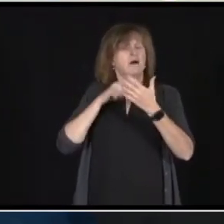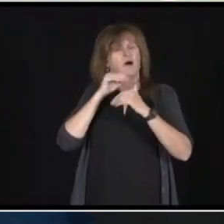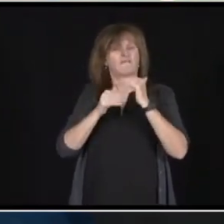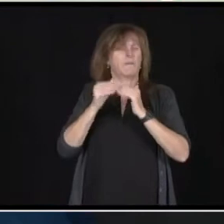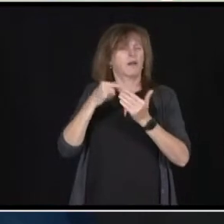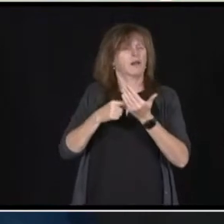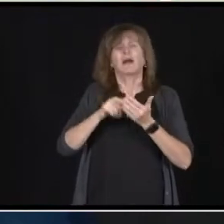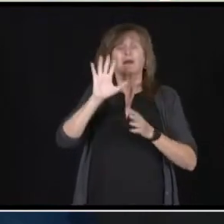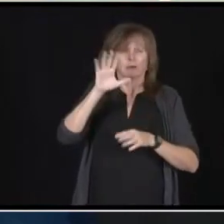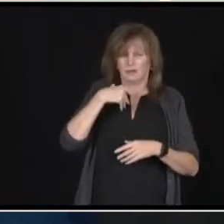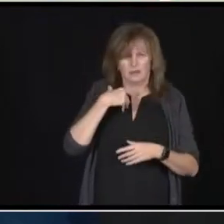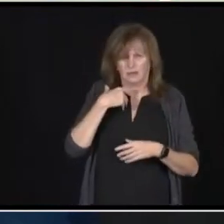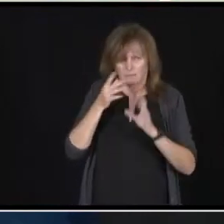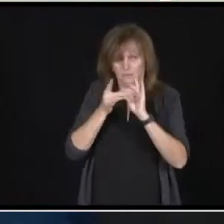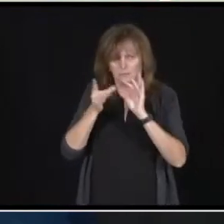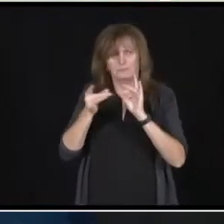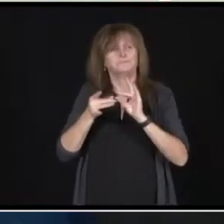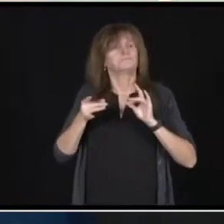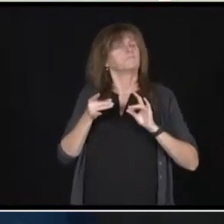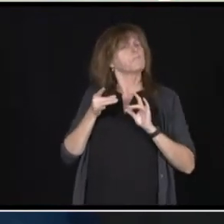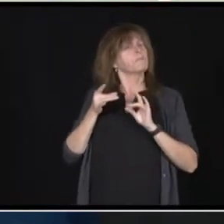See HBO